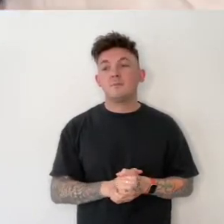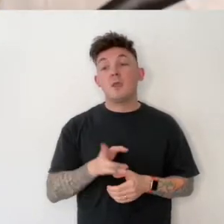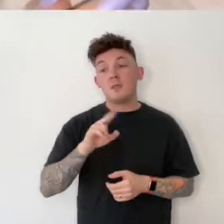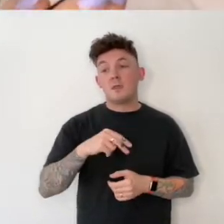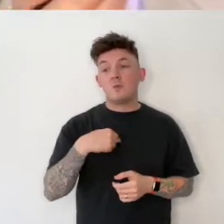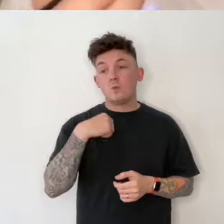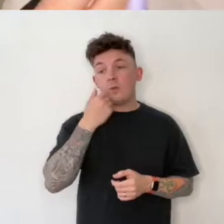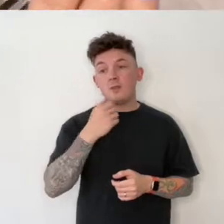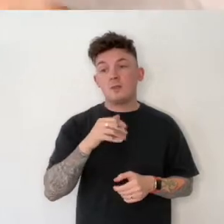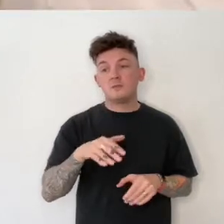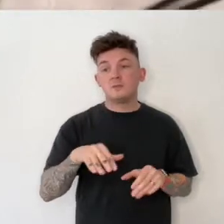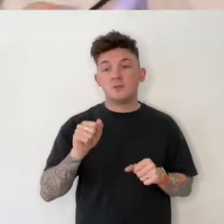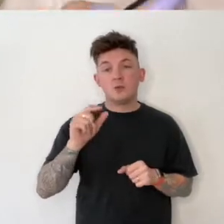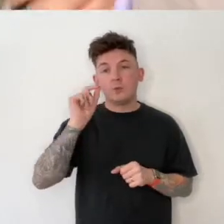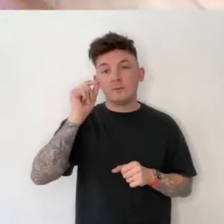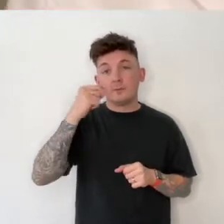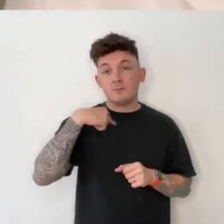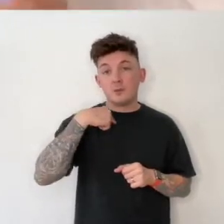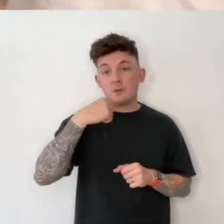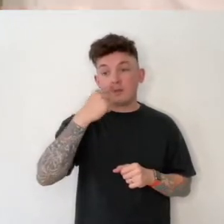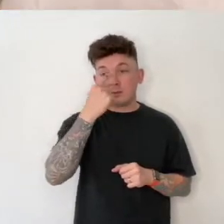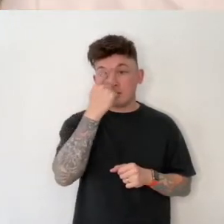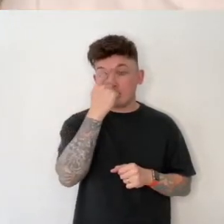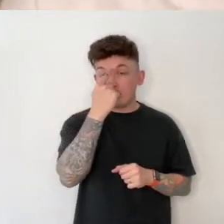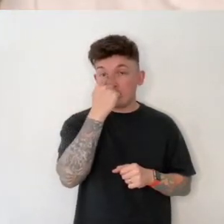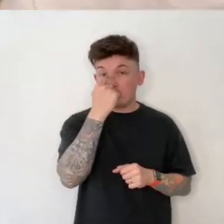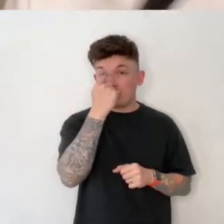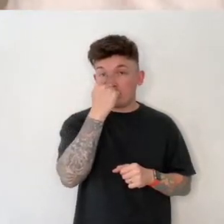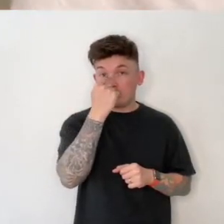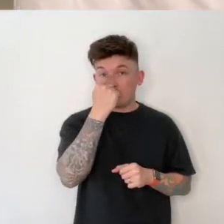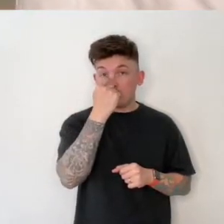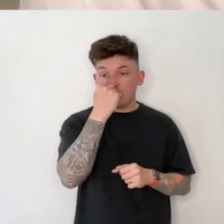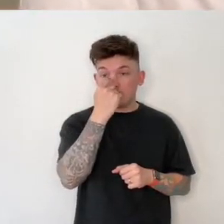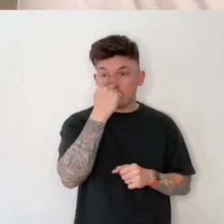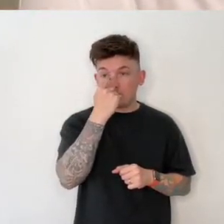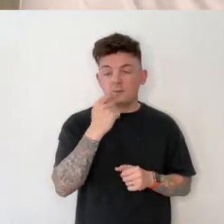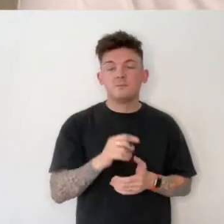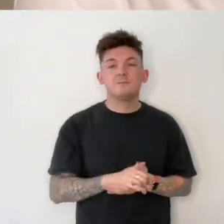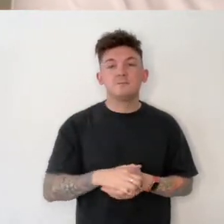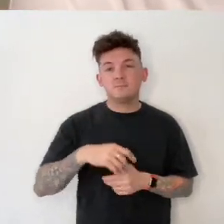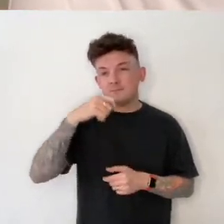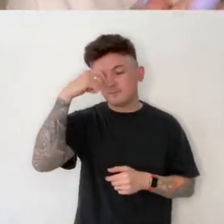a little bit just on the bridge of my nose here and going up in between my brows. we're